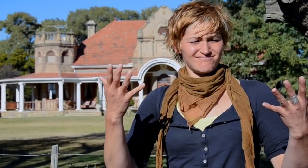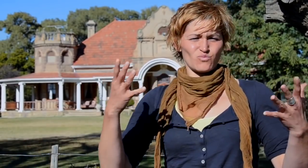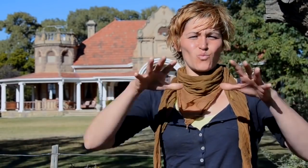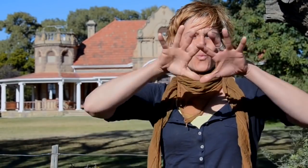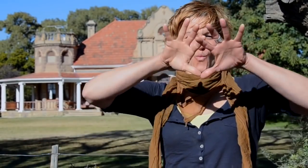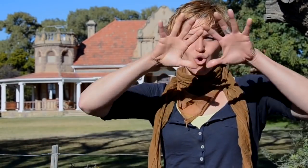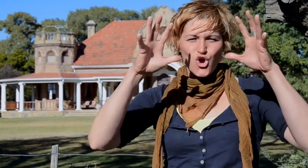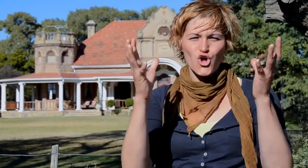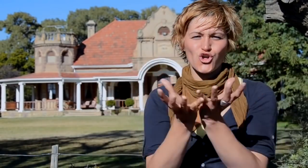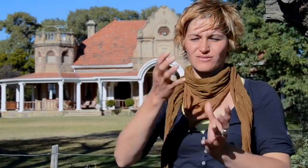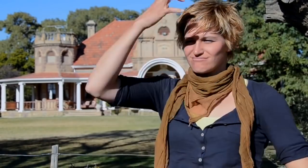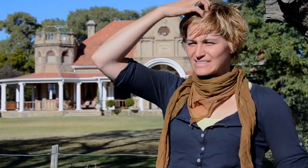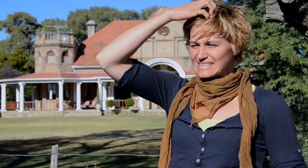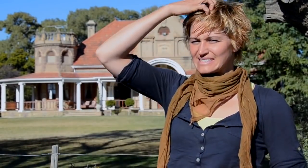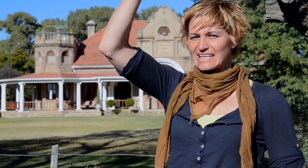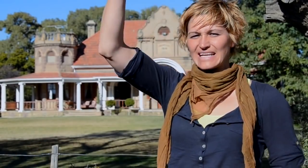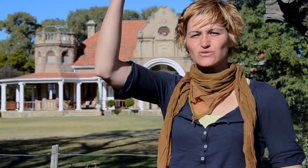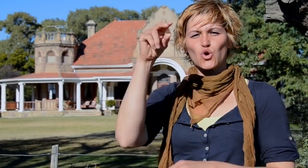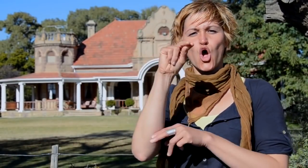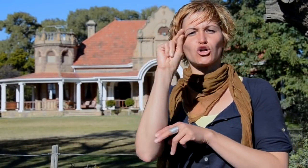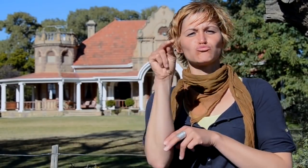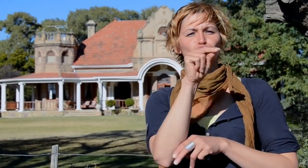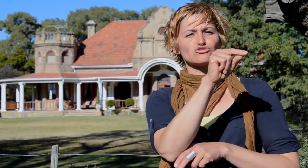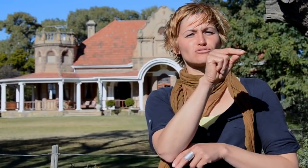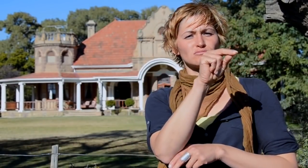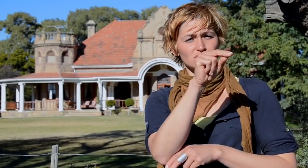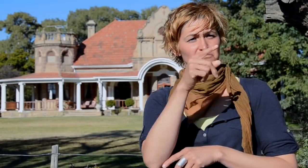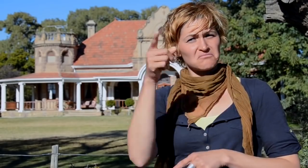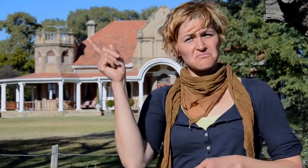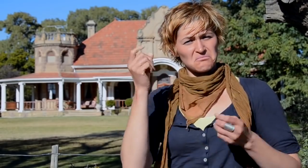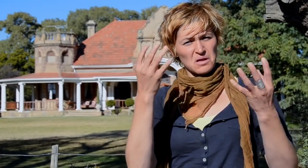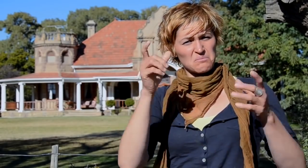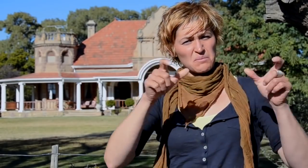capital for ostriches.